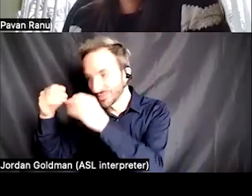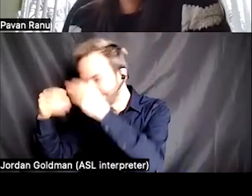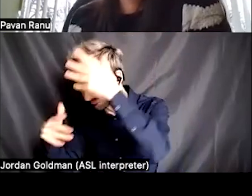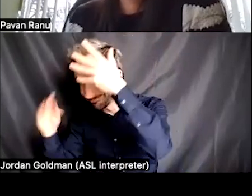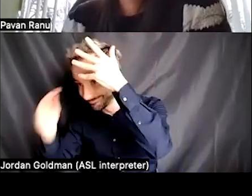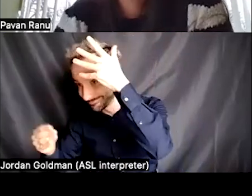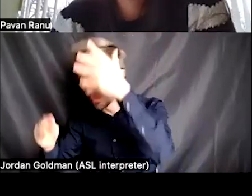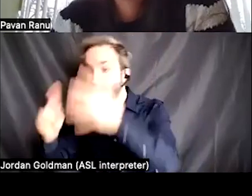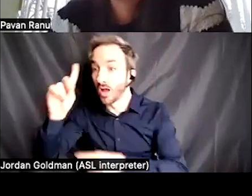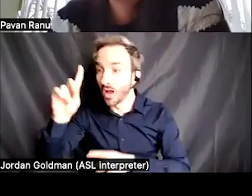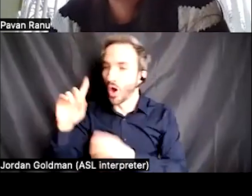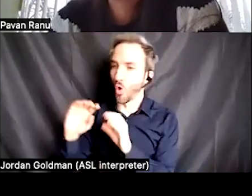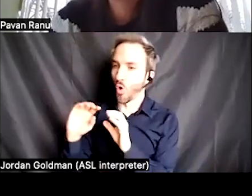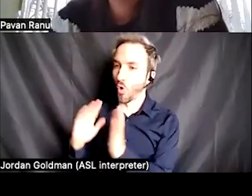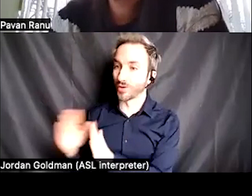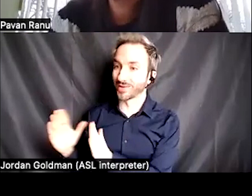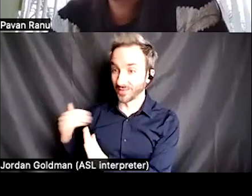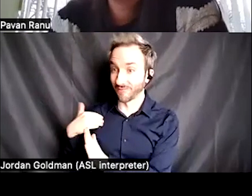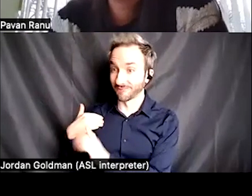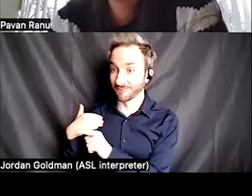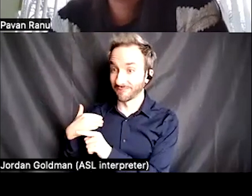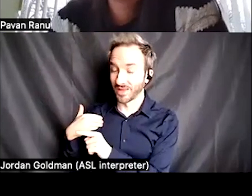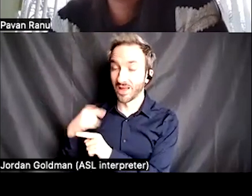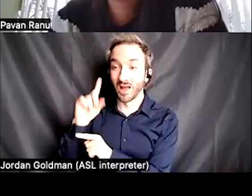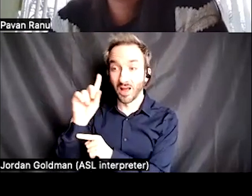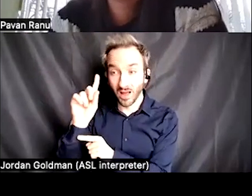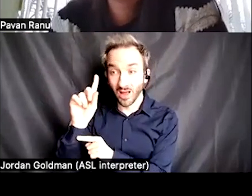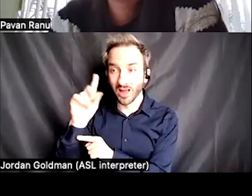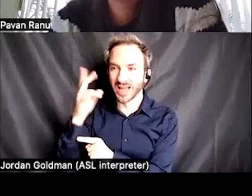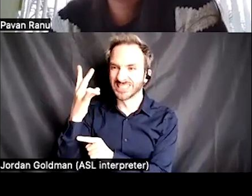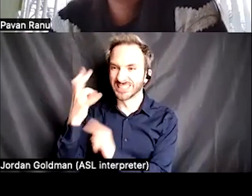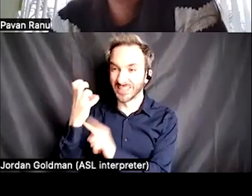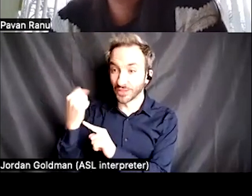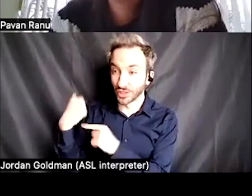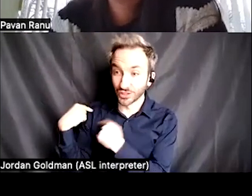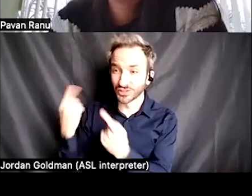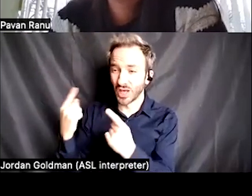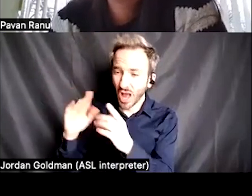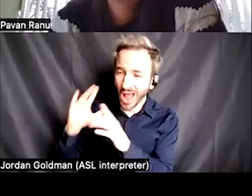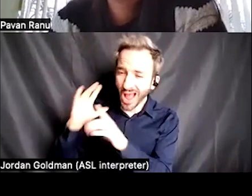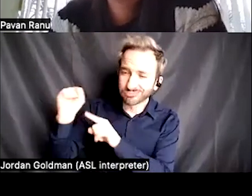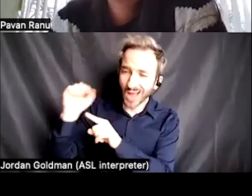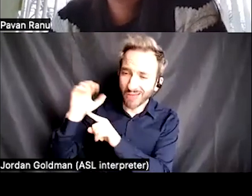subject for organizing. And after seven years of record-breaking sales in the cleaning, caretaking,